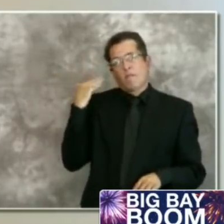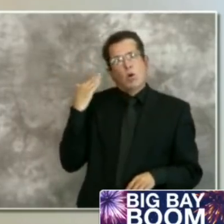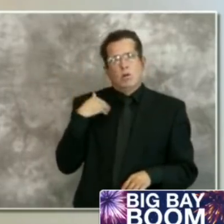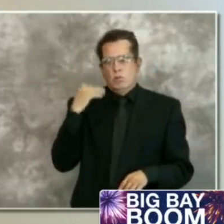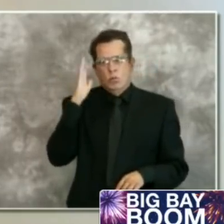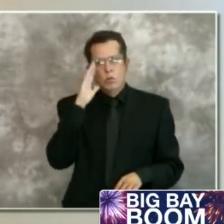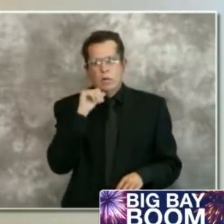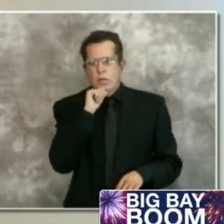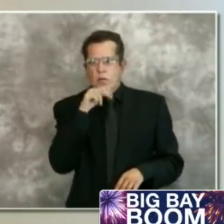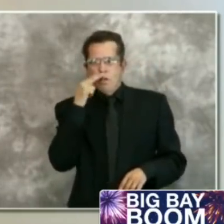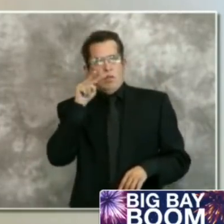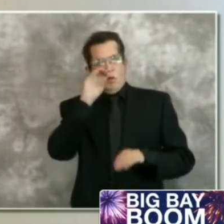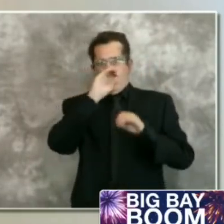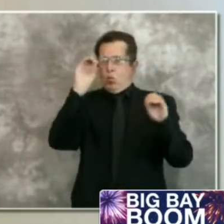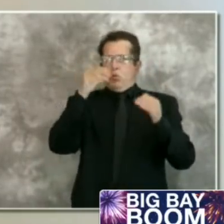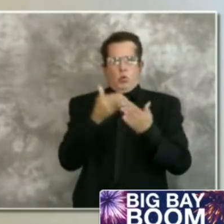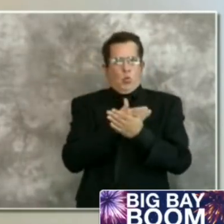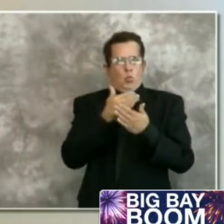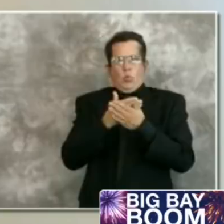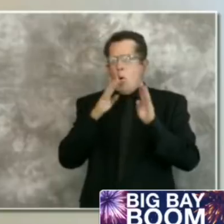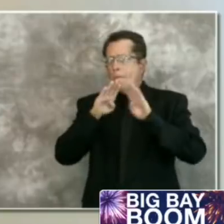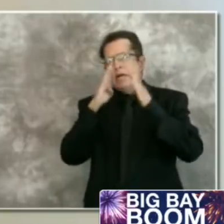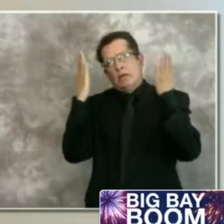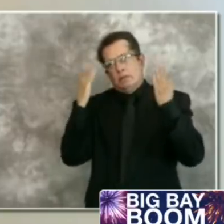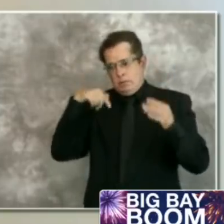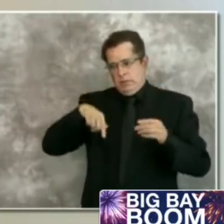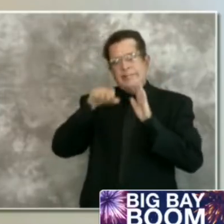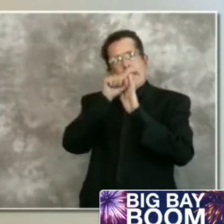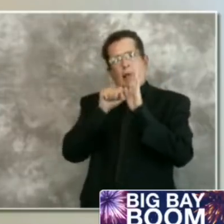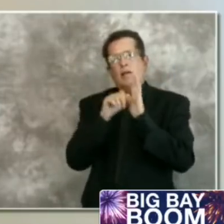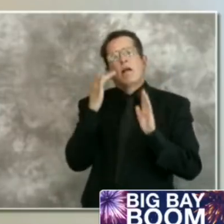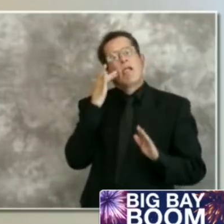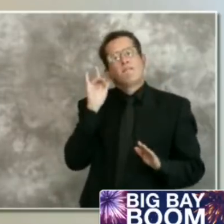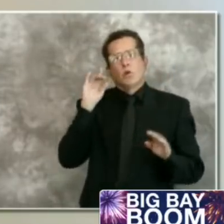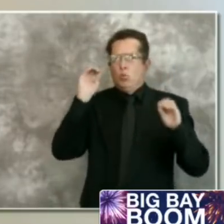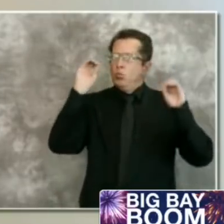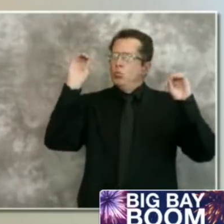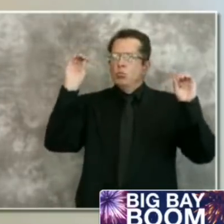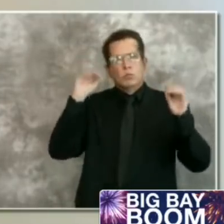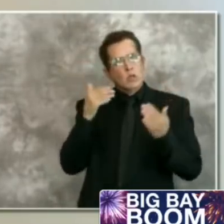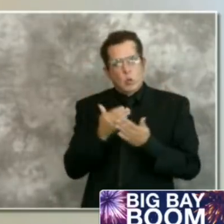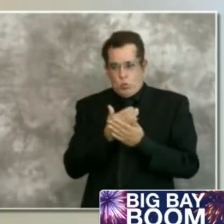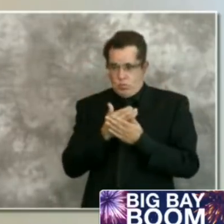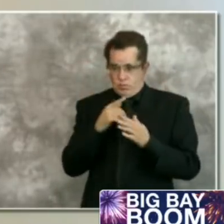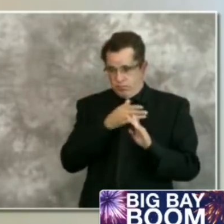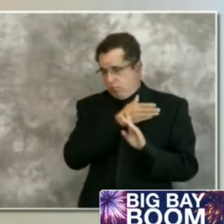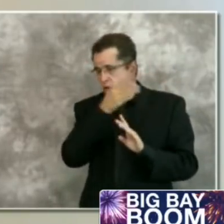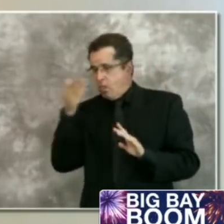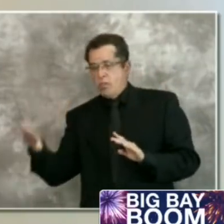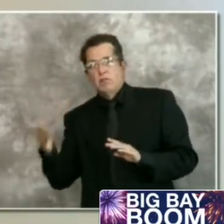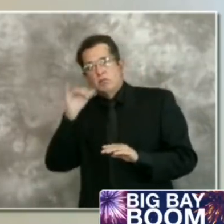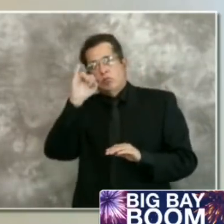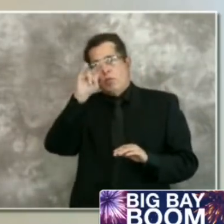OUR EFFORT TO SLOW THE SPREAD OF COVID-19. I WAS PREVIOUSLY MENTIONED WE WILL NOT BE